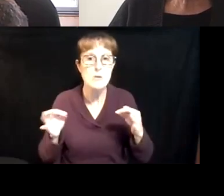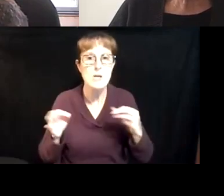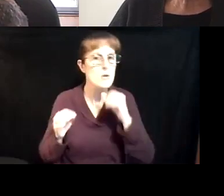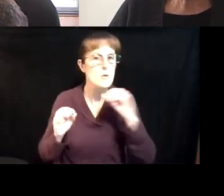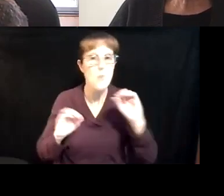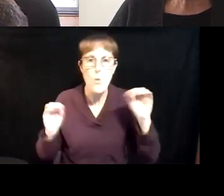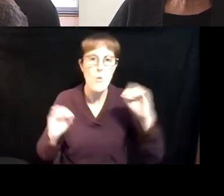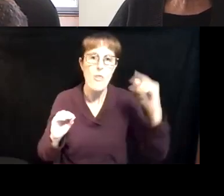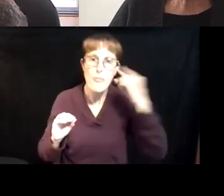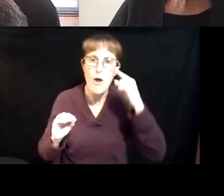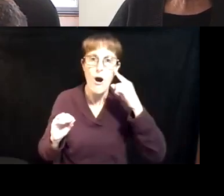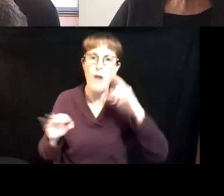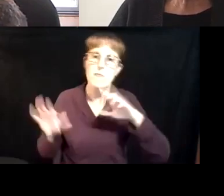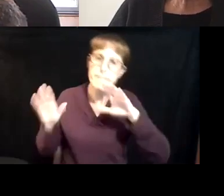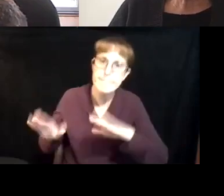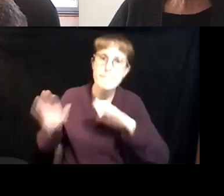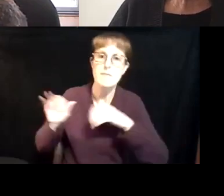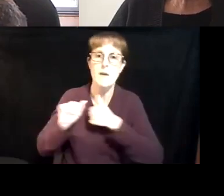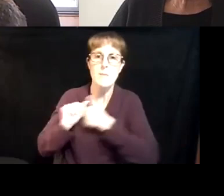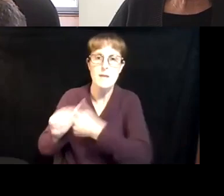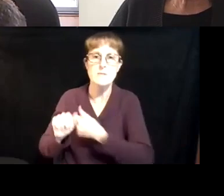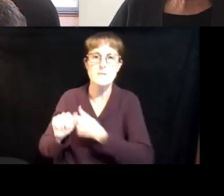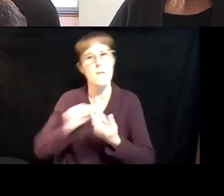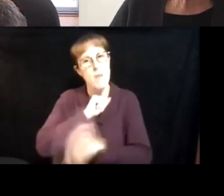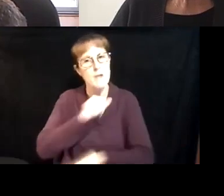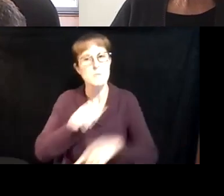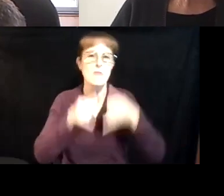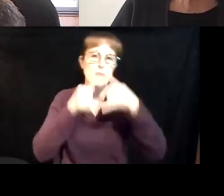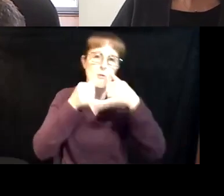reward morality comes from systemic oppression itself.